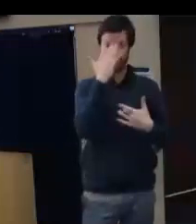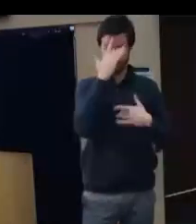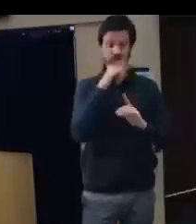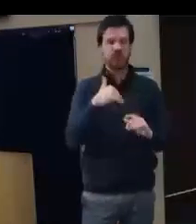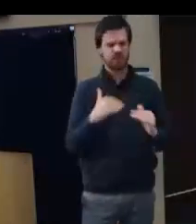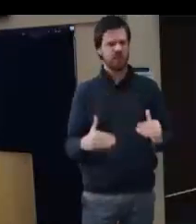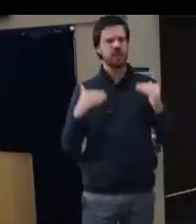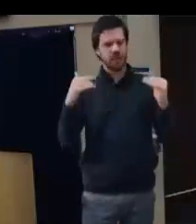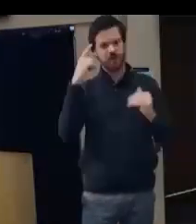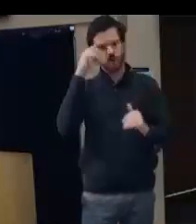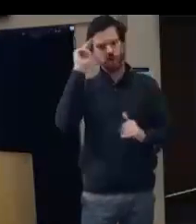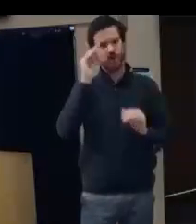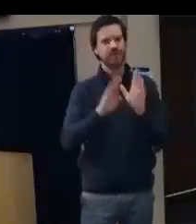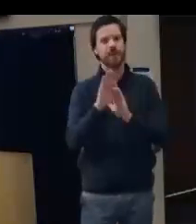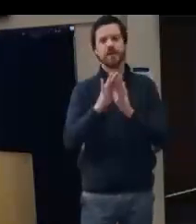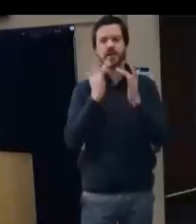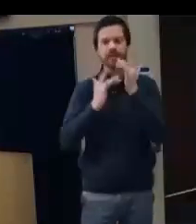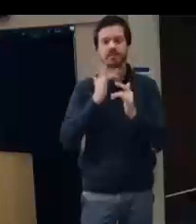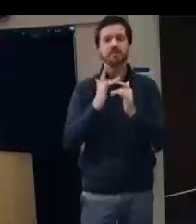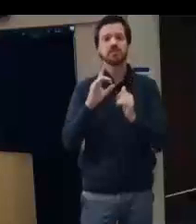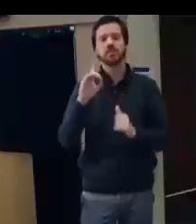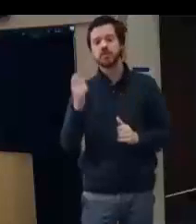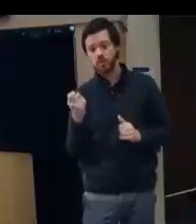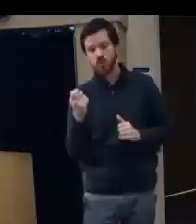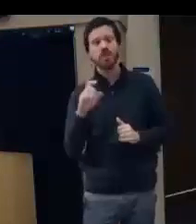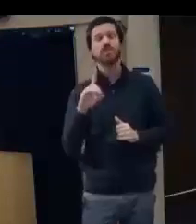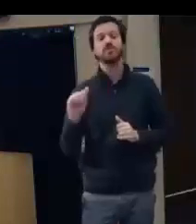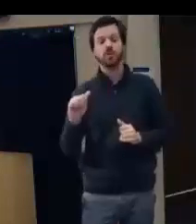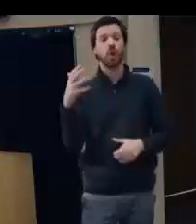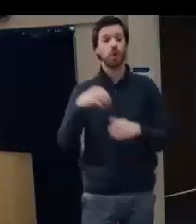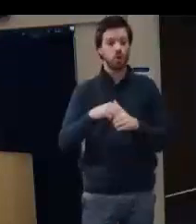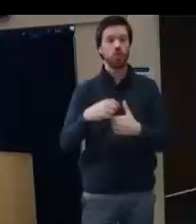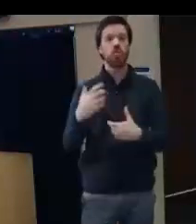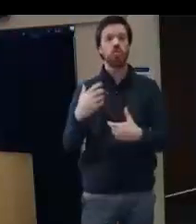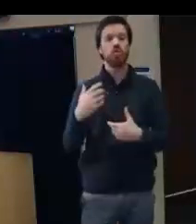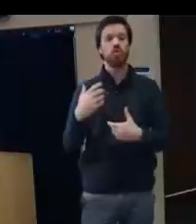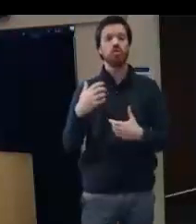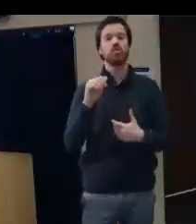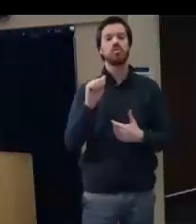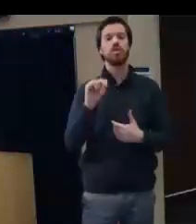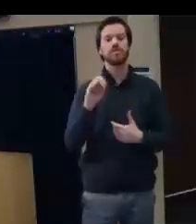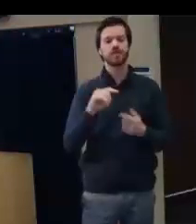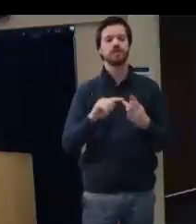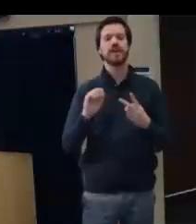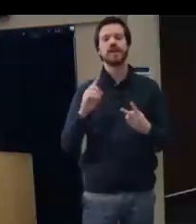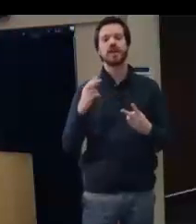risk of neurodevelopmental deficits and disorders including autism and ADHD they have an elev risk